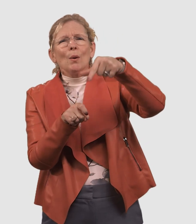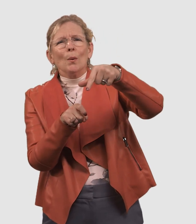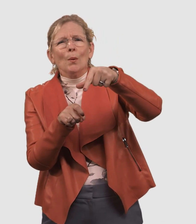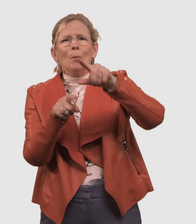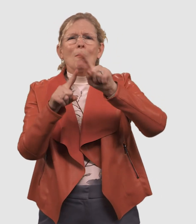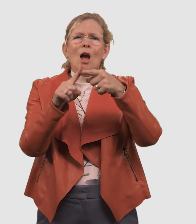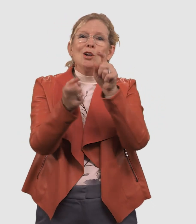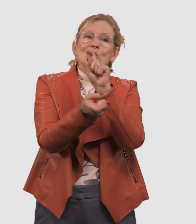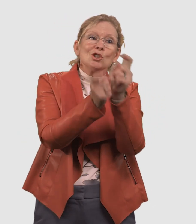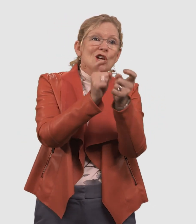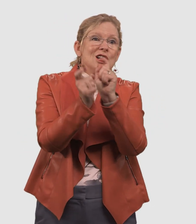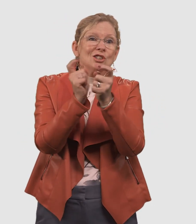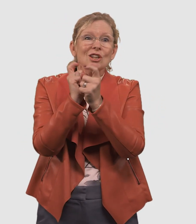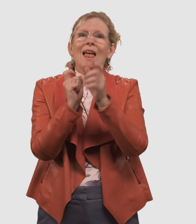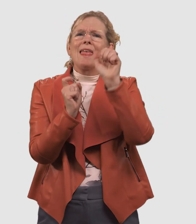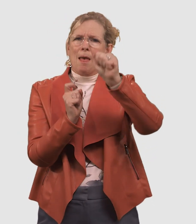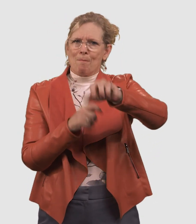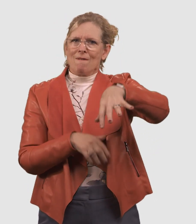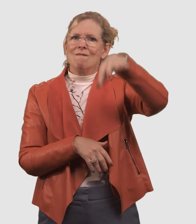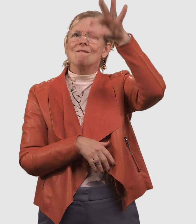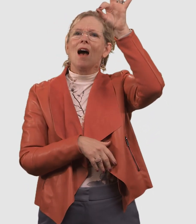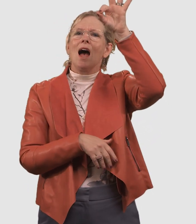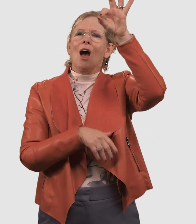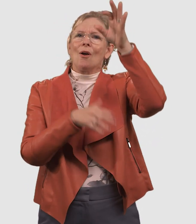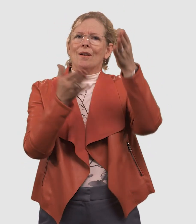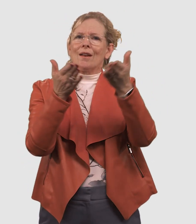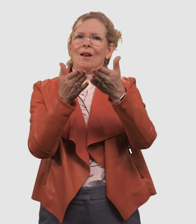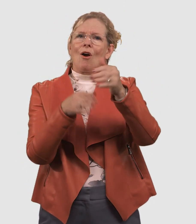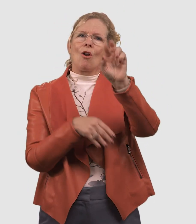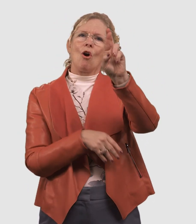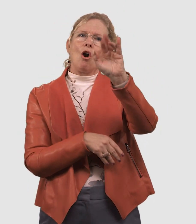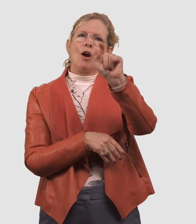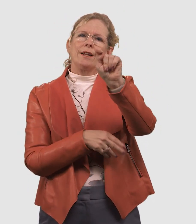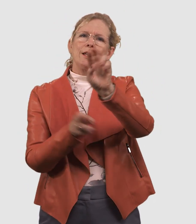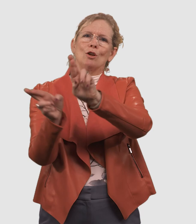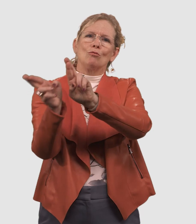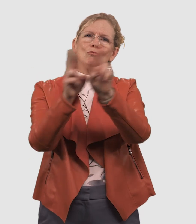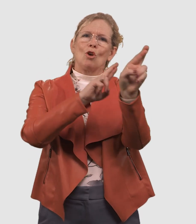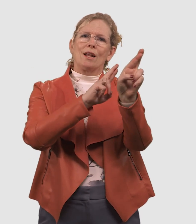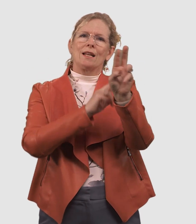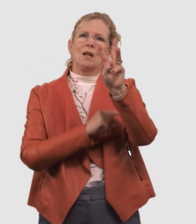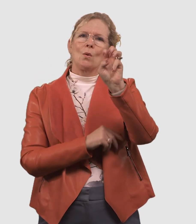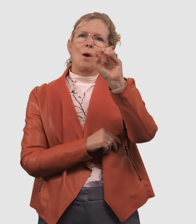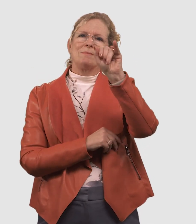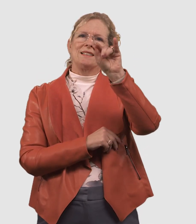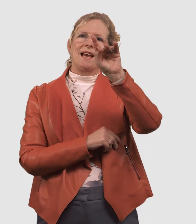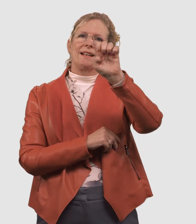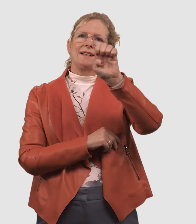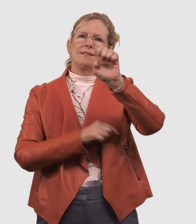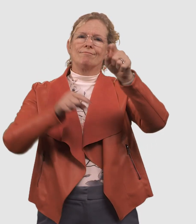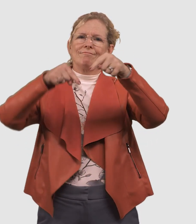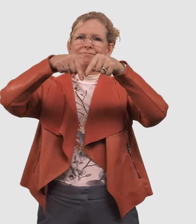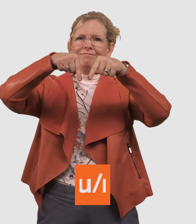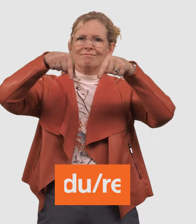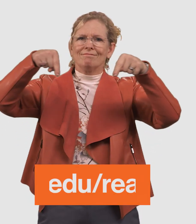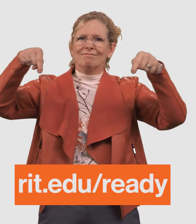Frequently Asked Questions about the changes can be found on the RIT Ready website.